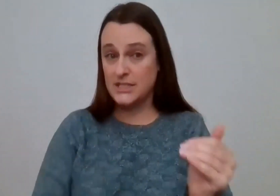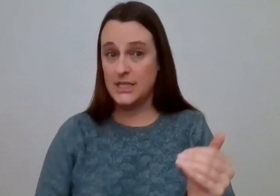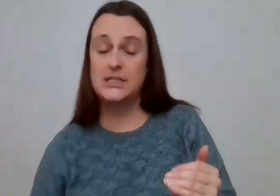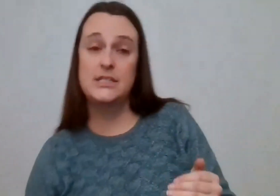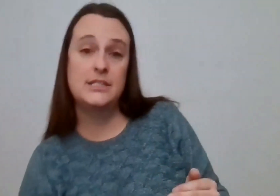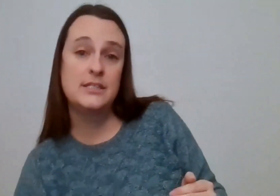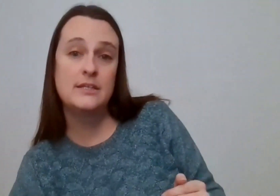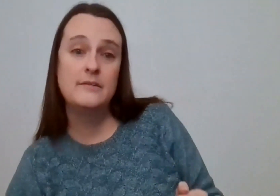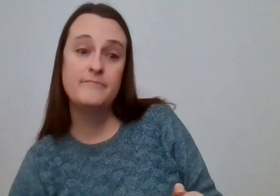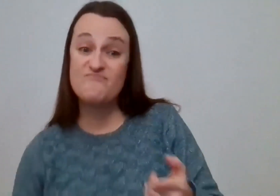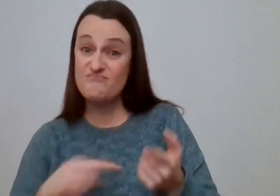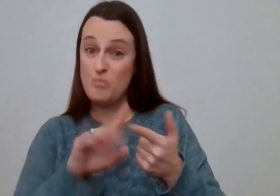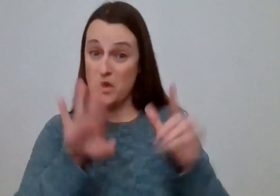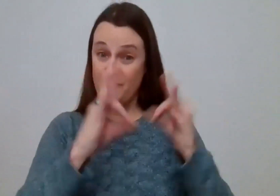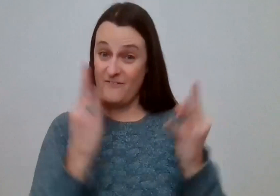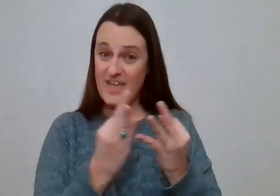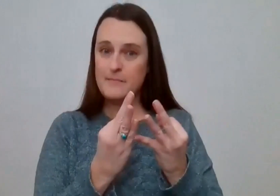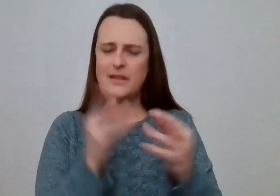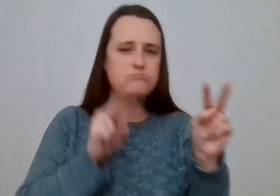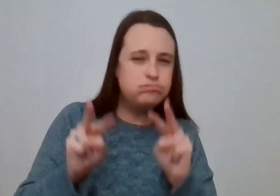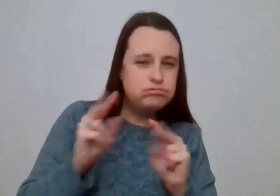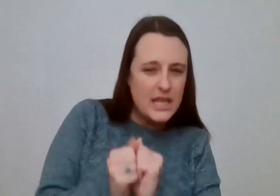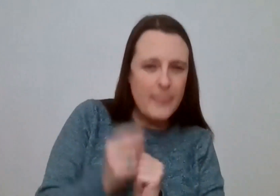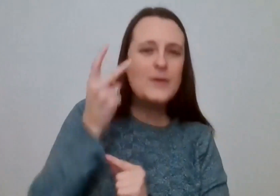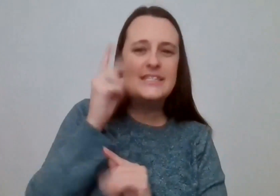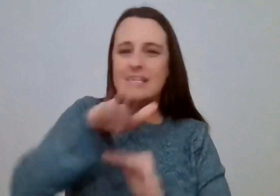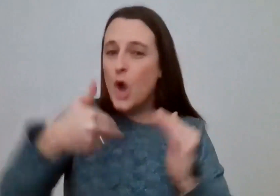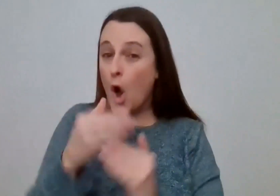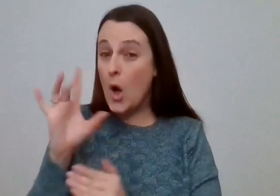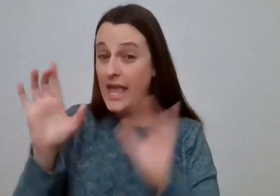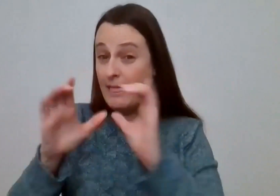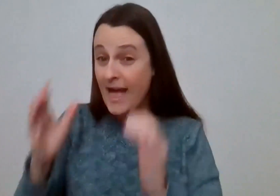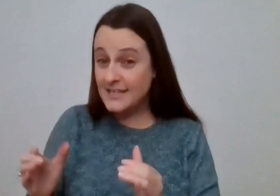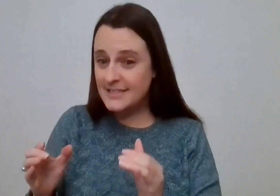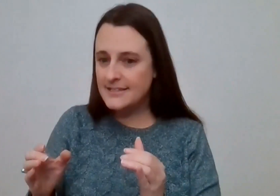courses their students selected that they could then choose you know let's really have a family